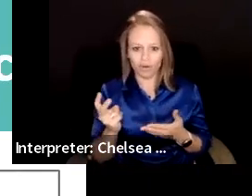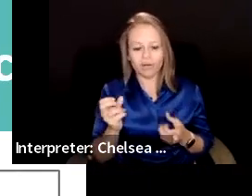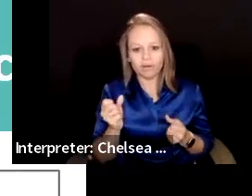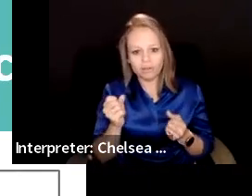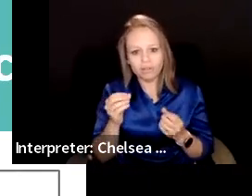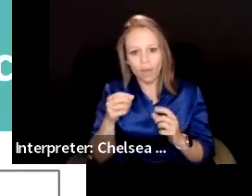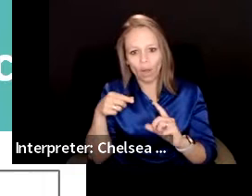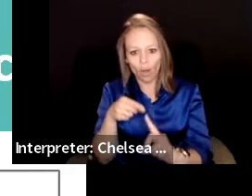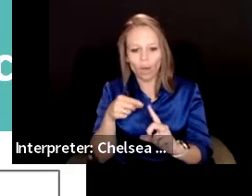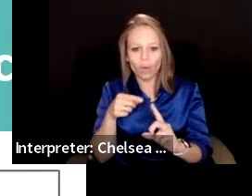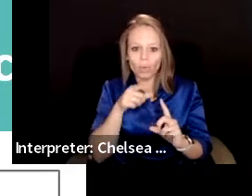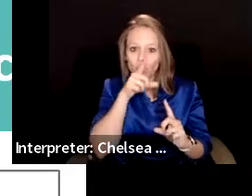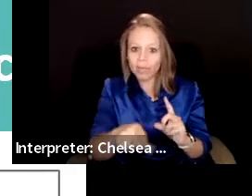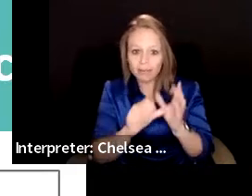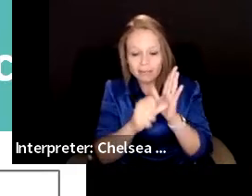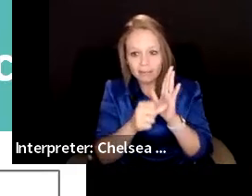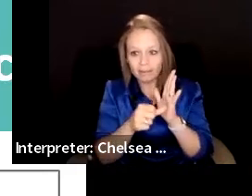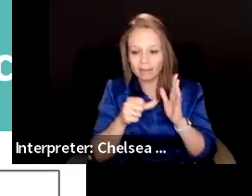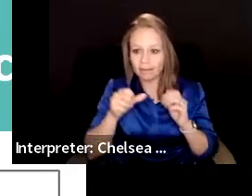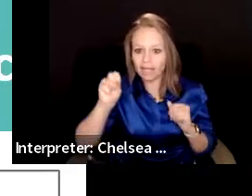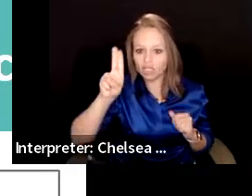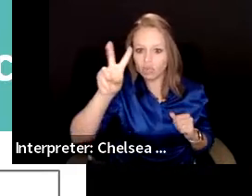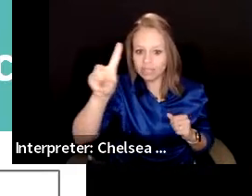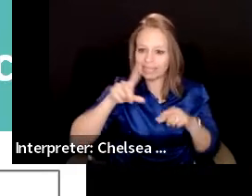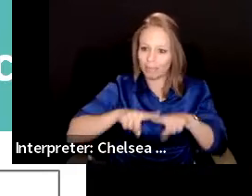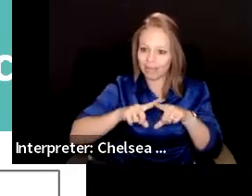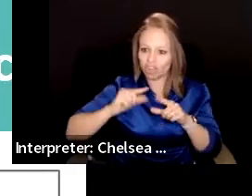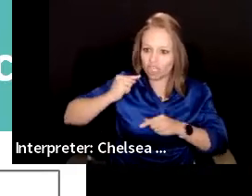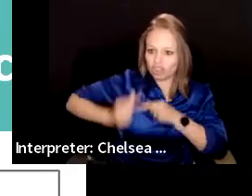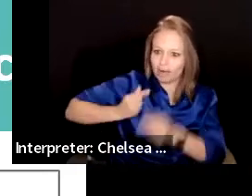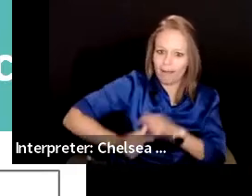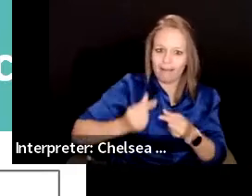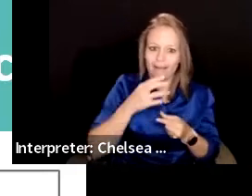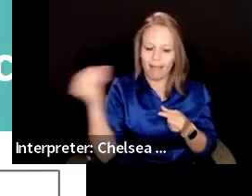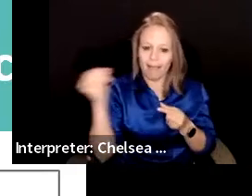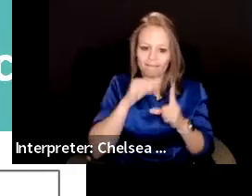are driven by genetic and environmental factors in the rate of occurrence or relapse